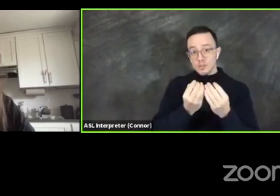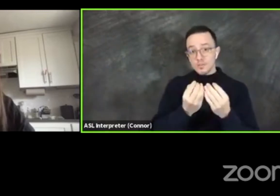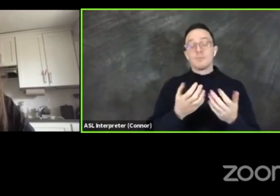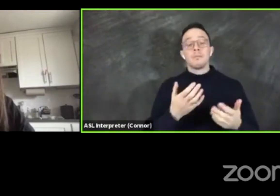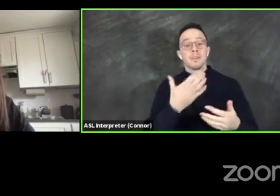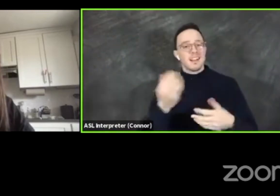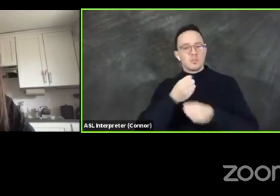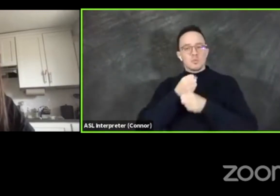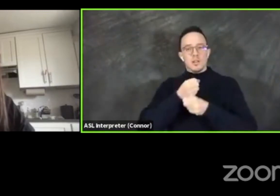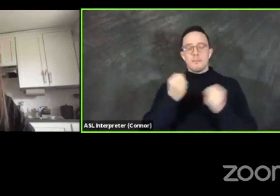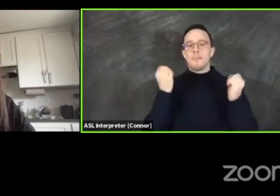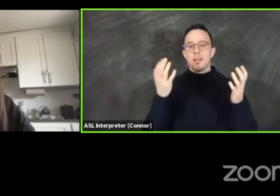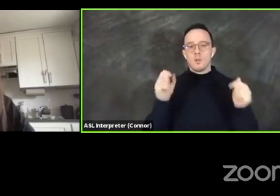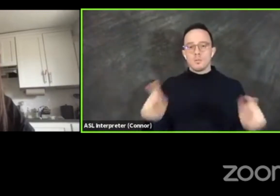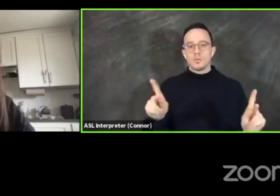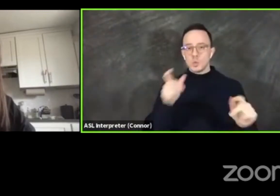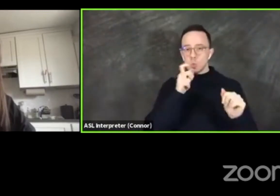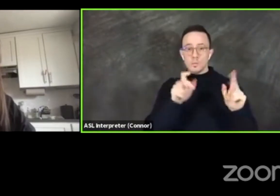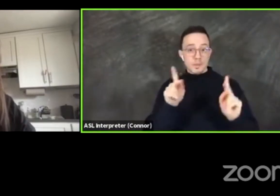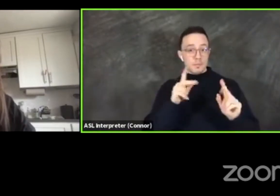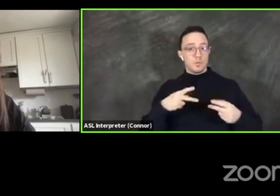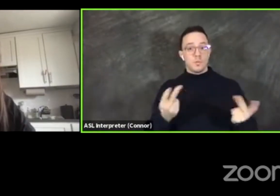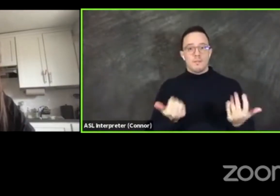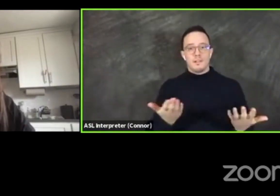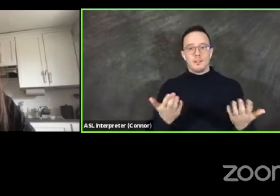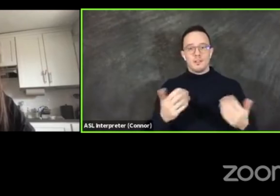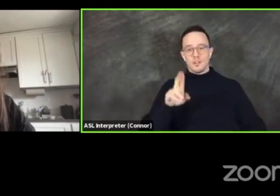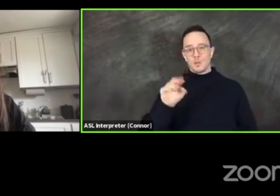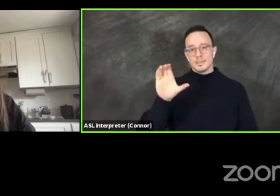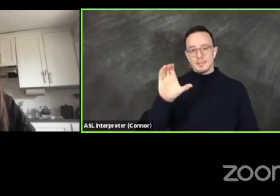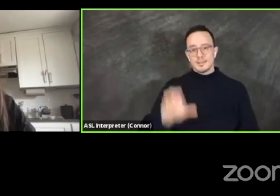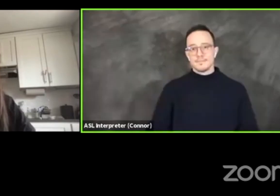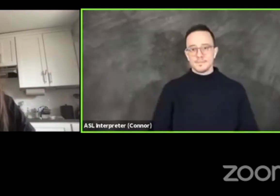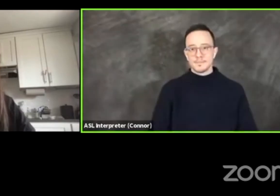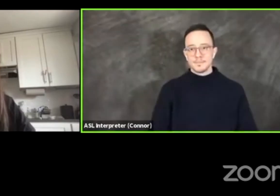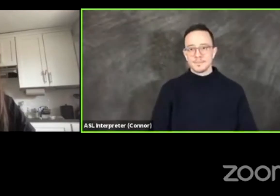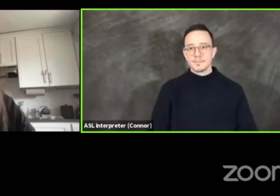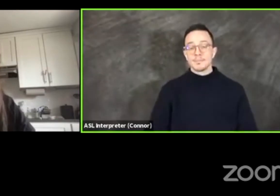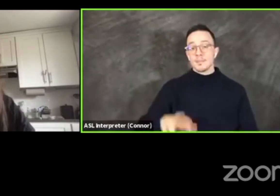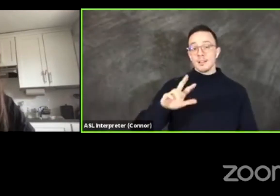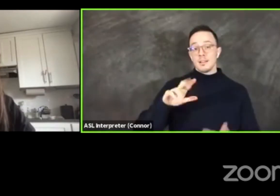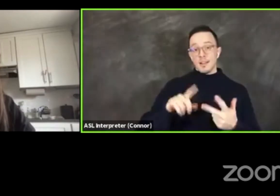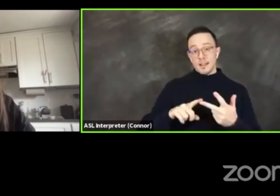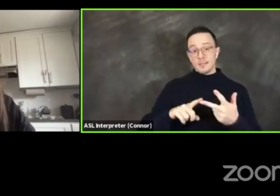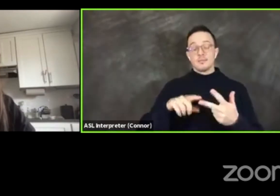INDIGENOUS ARTISTS LIVING IN NYC; AND THIRD THAT WE MOVE BEYOND ACKNOWLEDGMENT